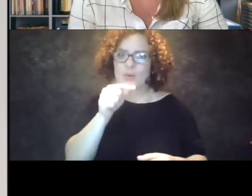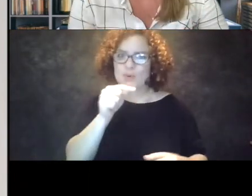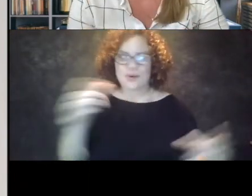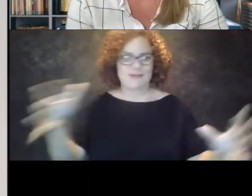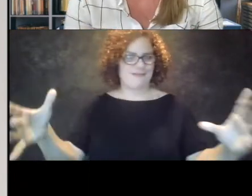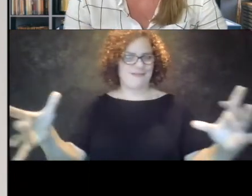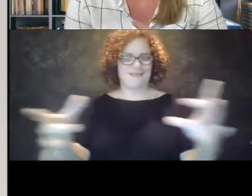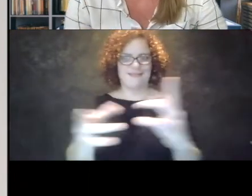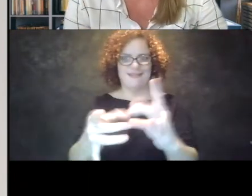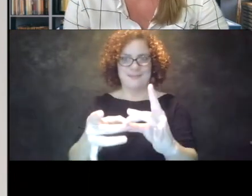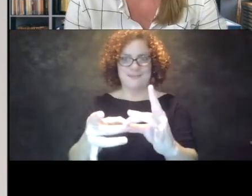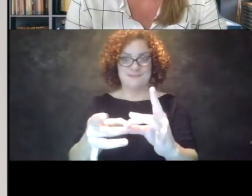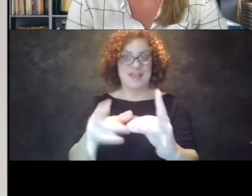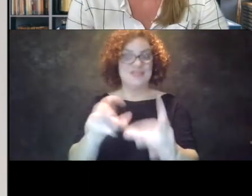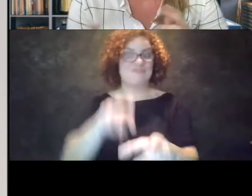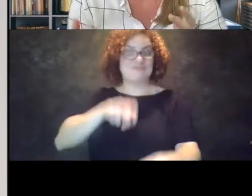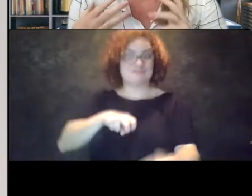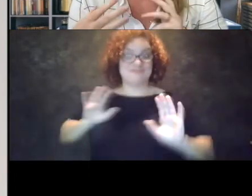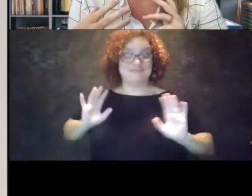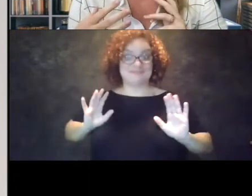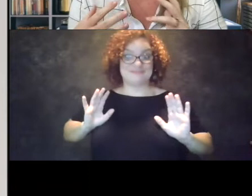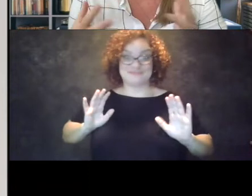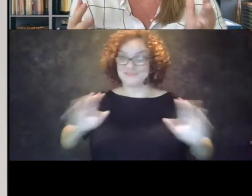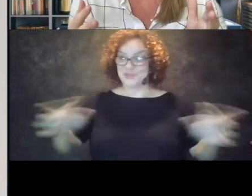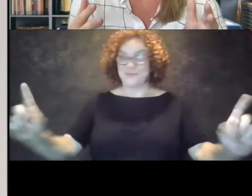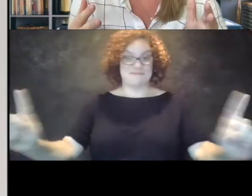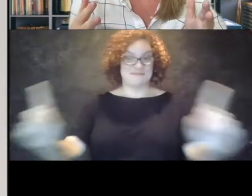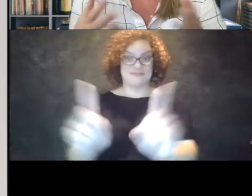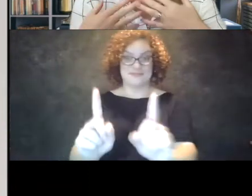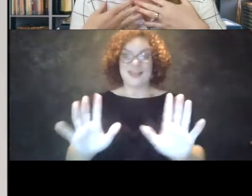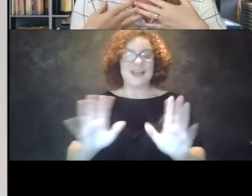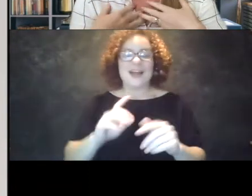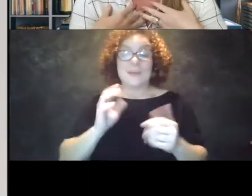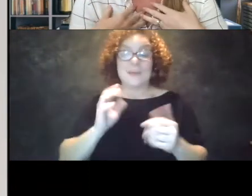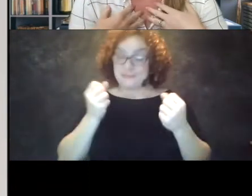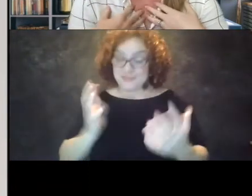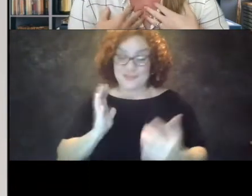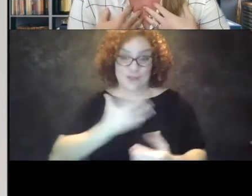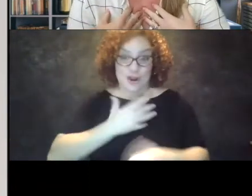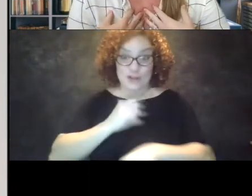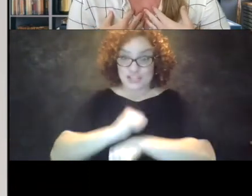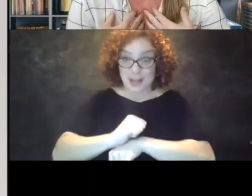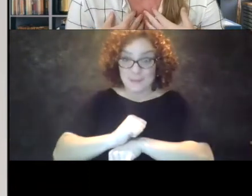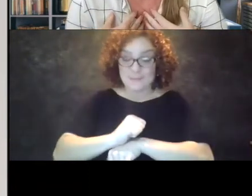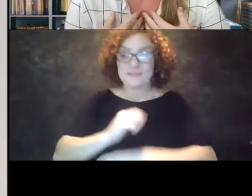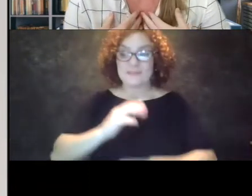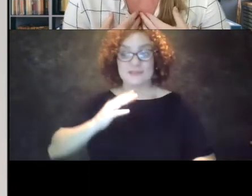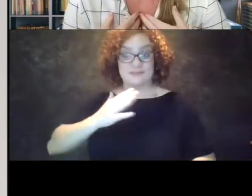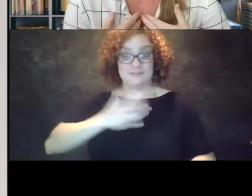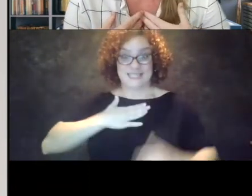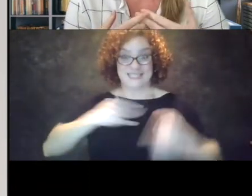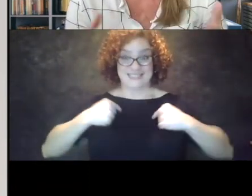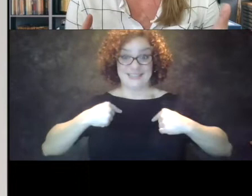walk away, the, I always say that a lot of our job is to fade ourselves out of it. So